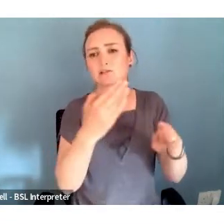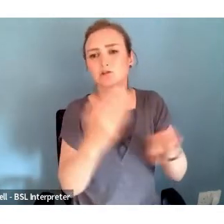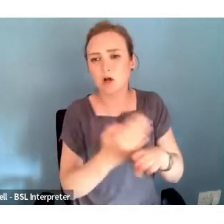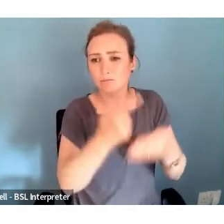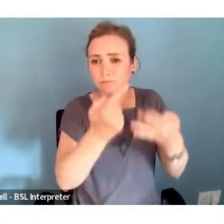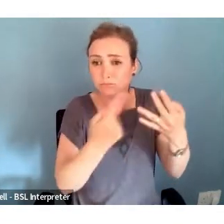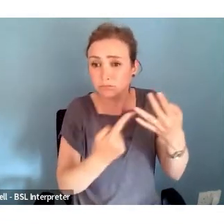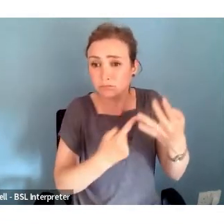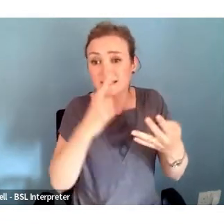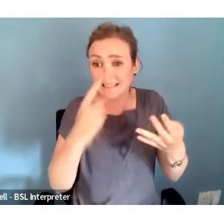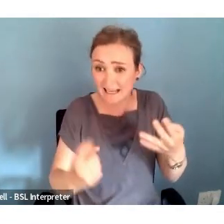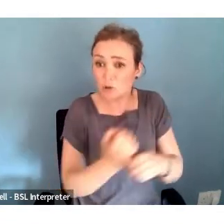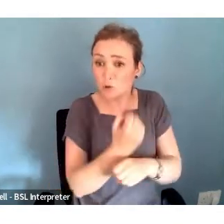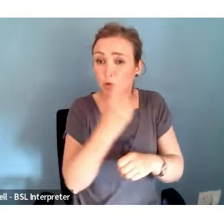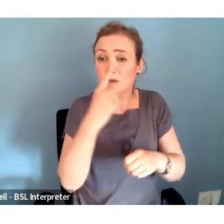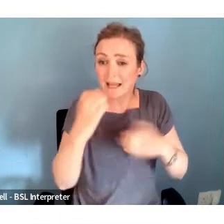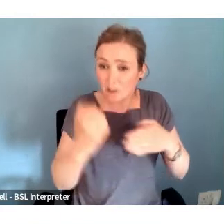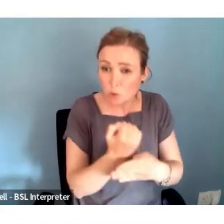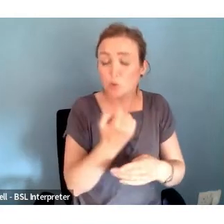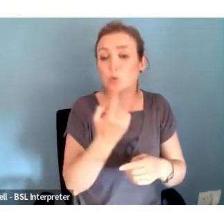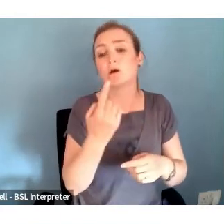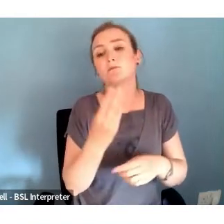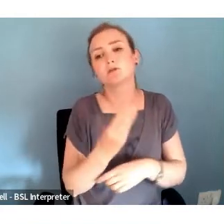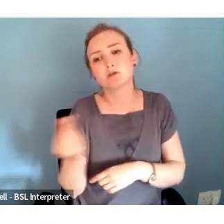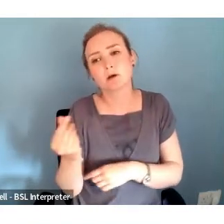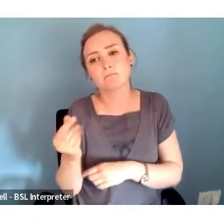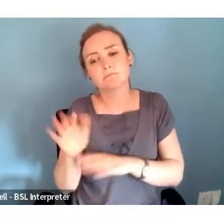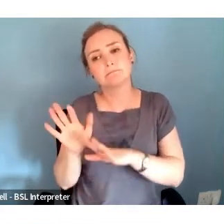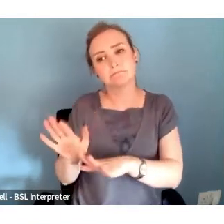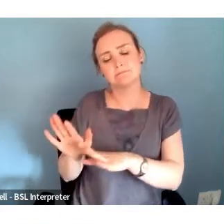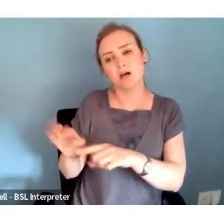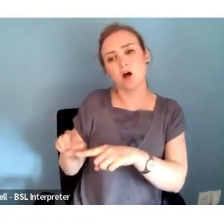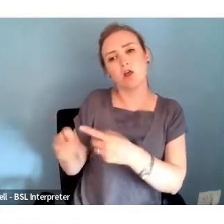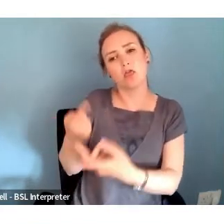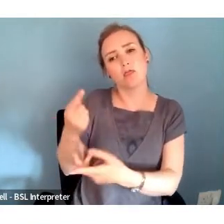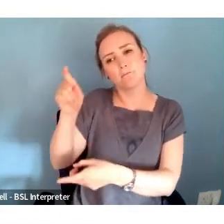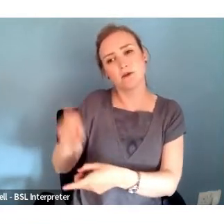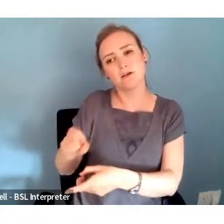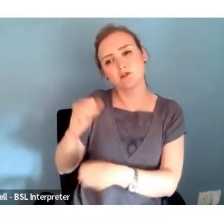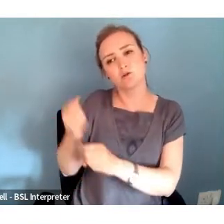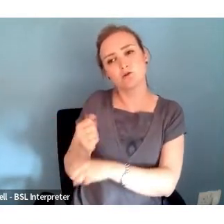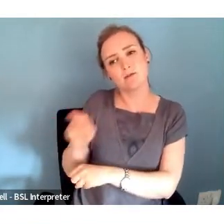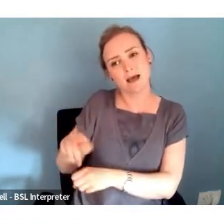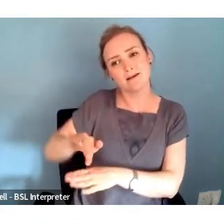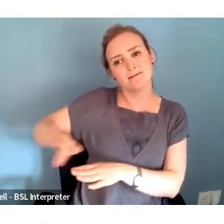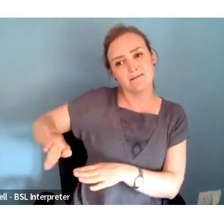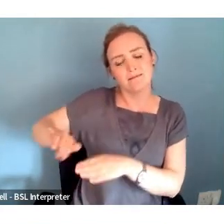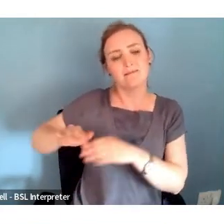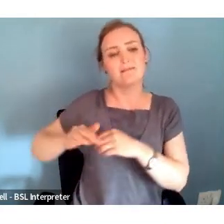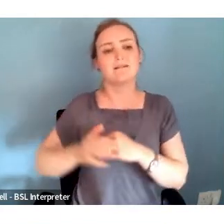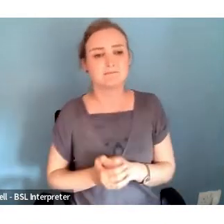consider job carving. This things I talked about with new skill s and future-proofing: Are there new